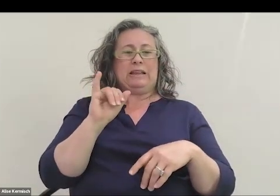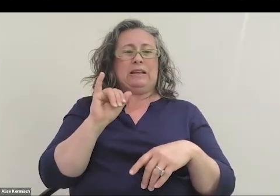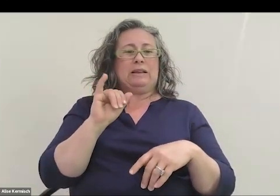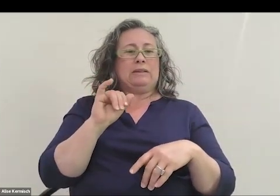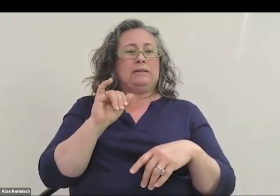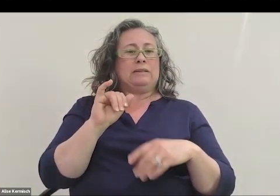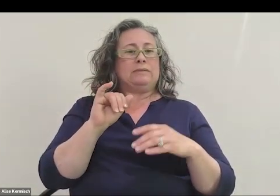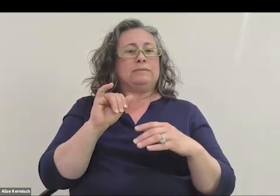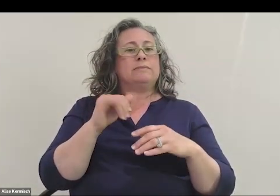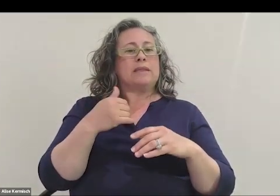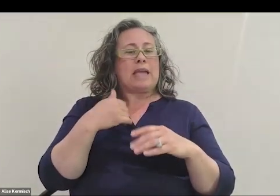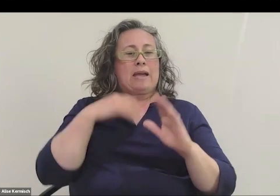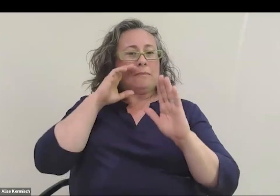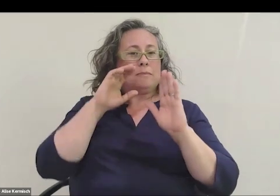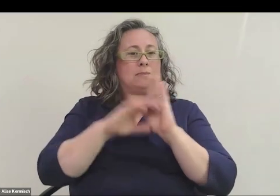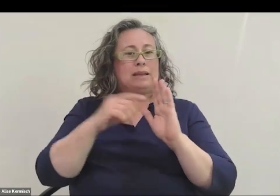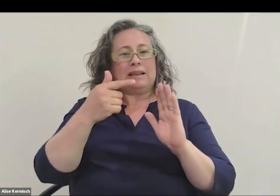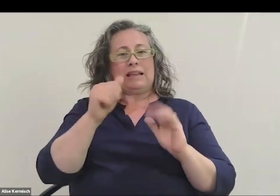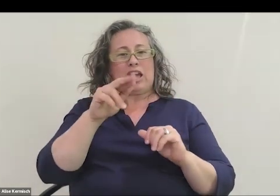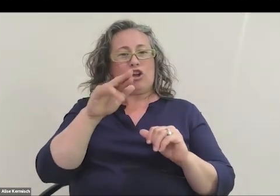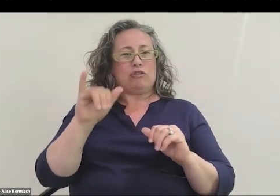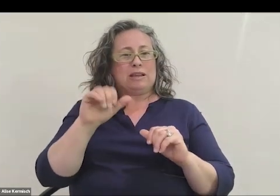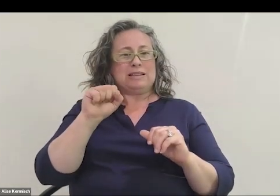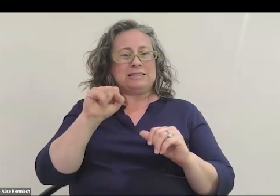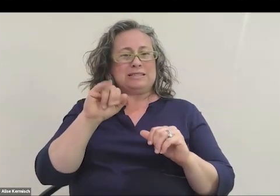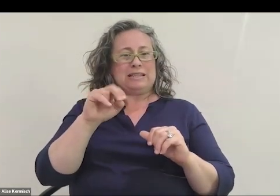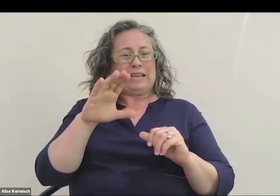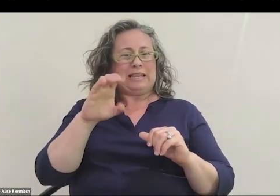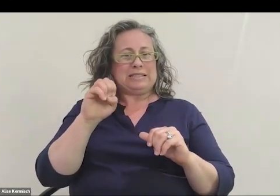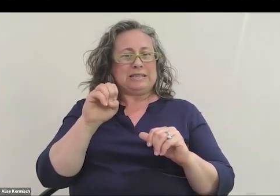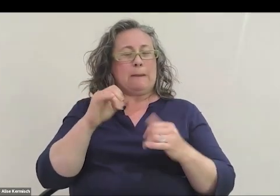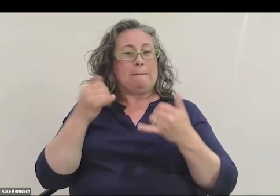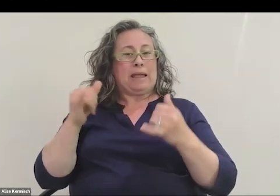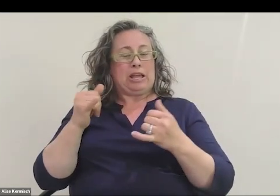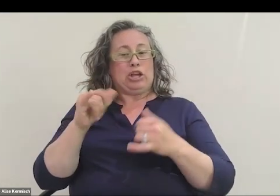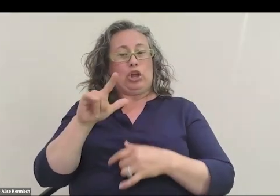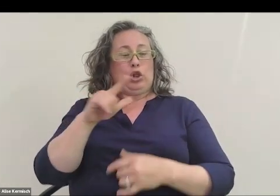Next to this, we have a picture of Gary Sinise playing Lieutenant Dan in Forrest Gump.